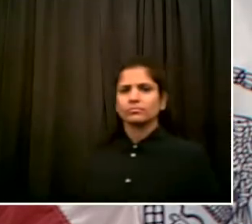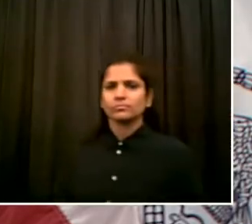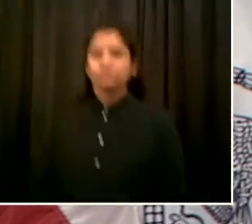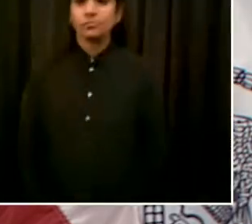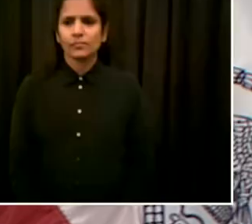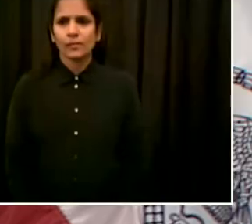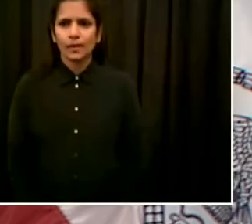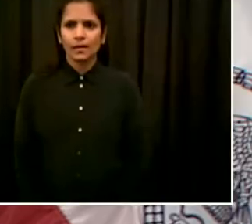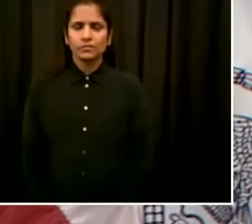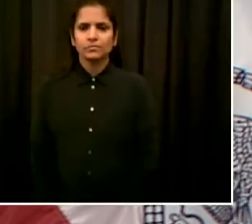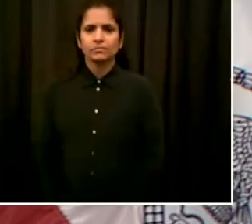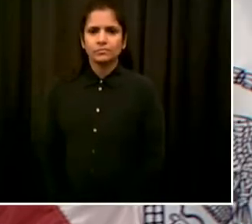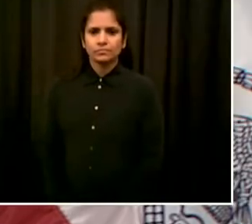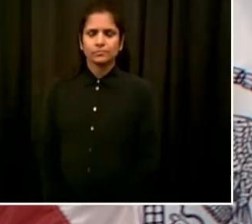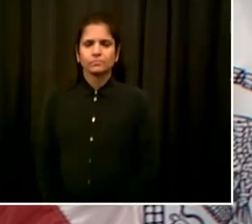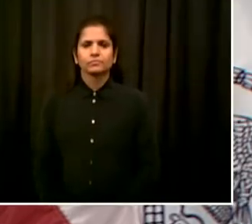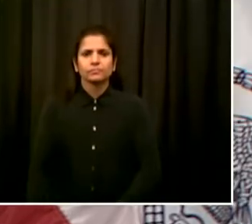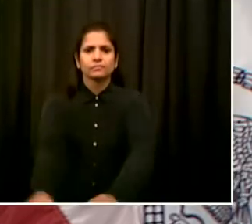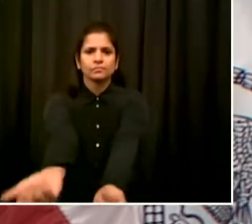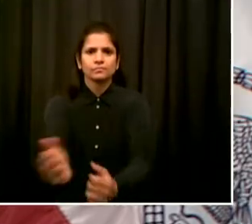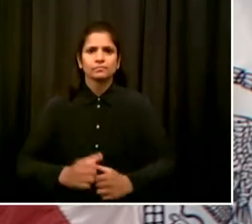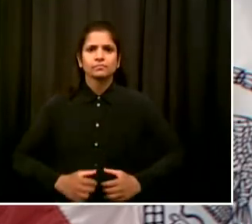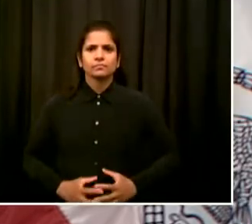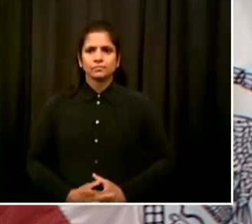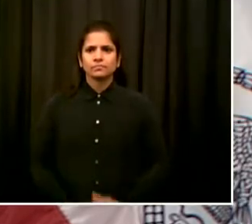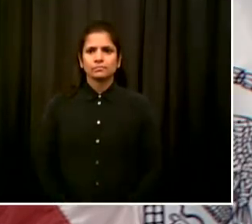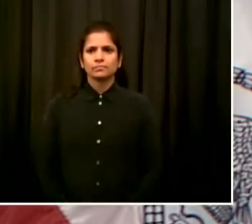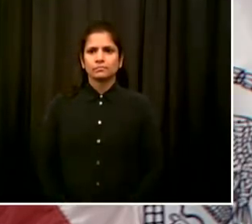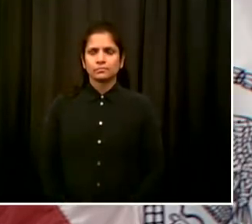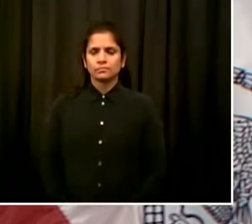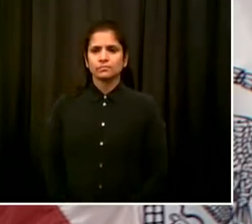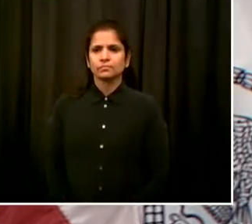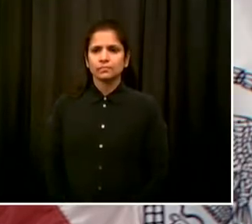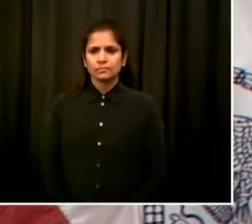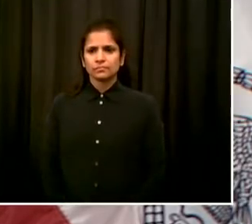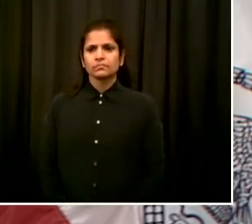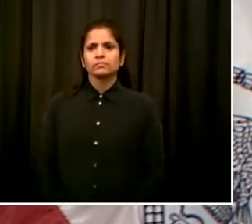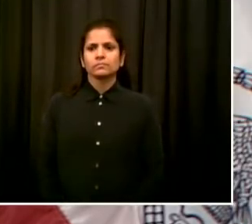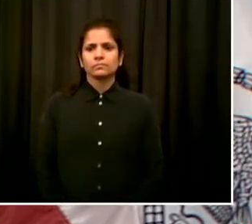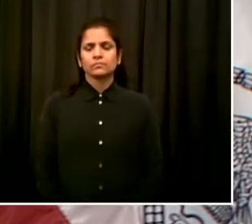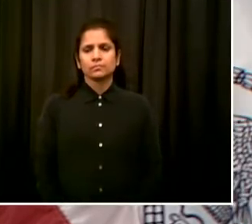SPANISH, [